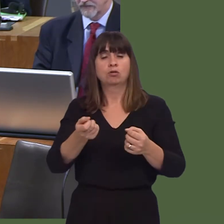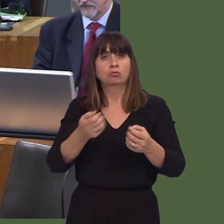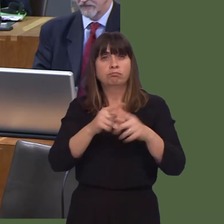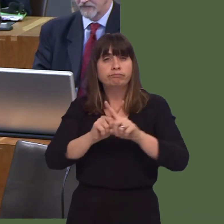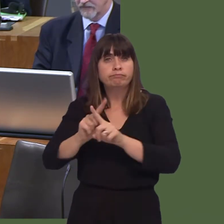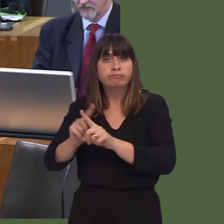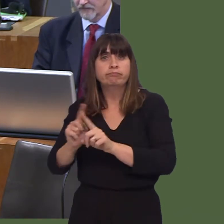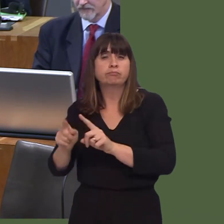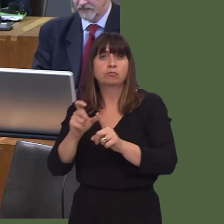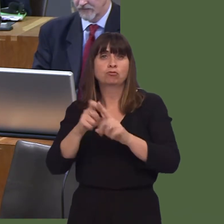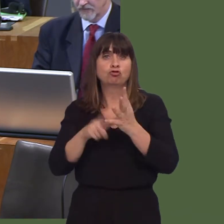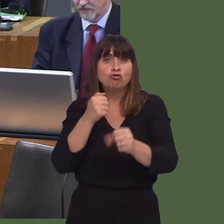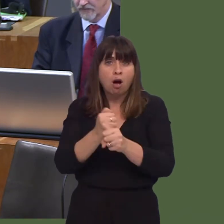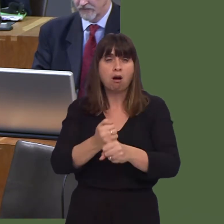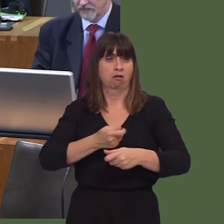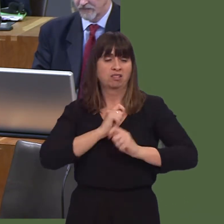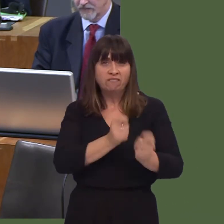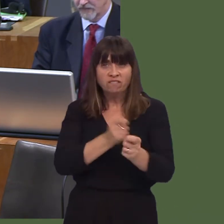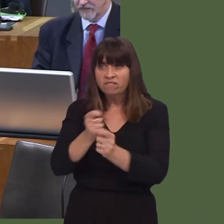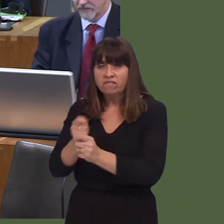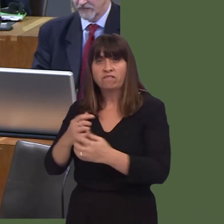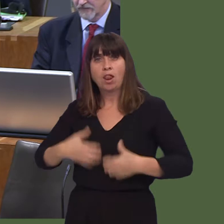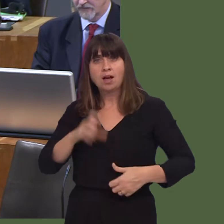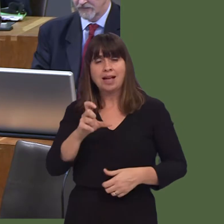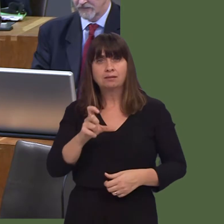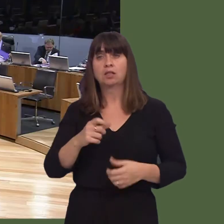So, the Member can be assured that it is a matter we are keeping under close regard.